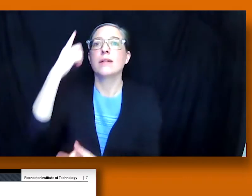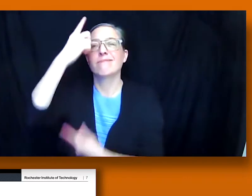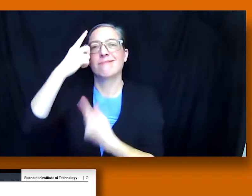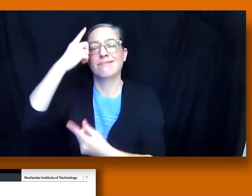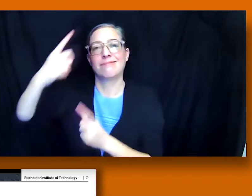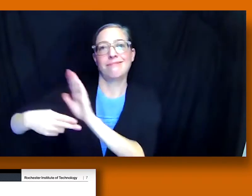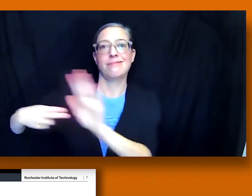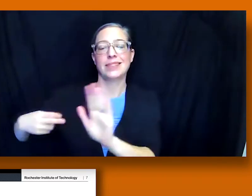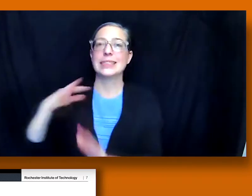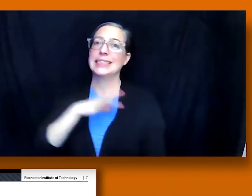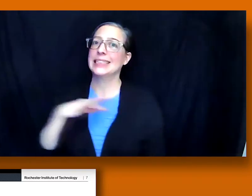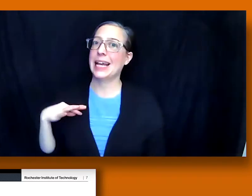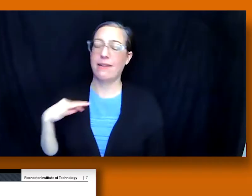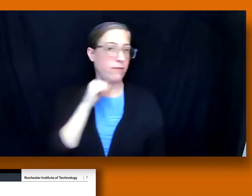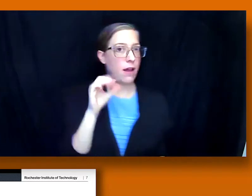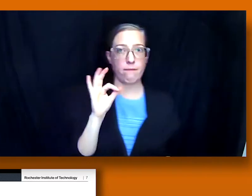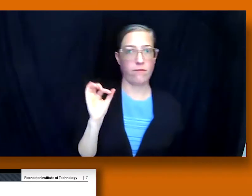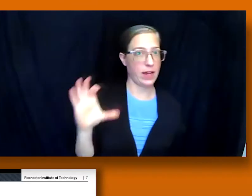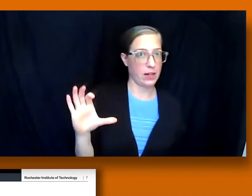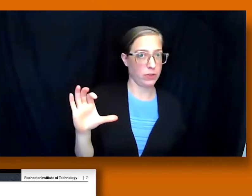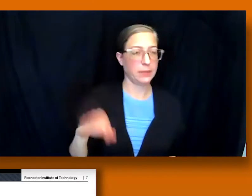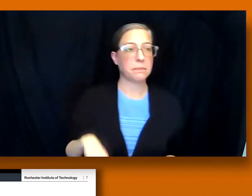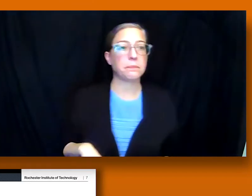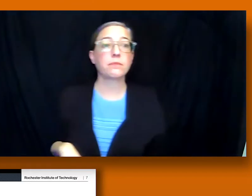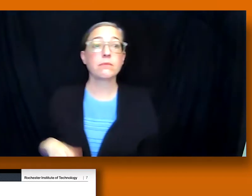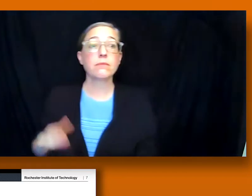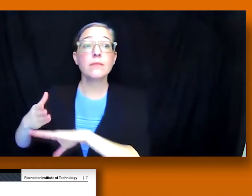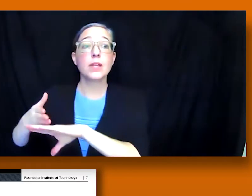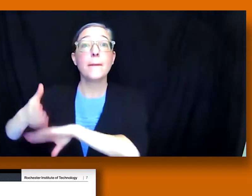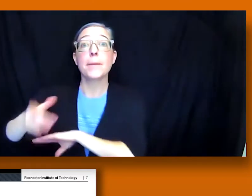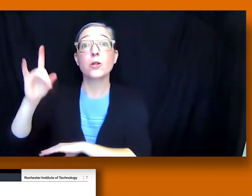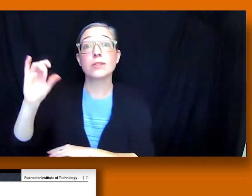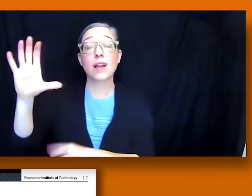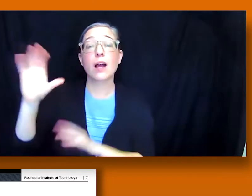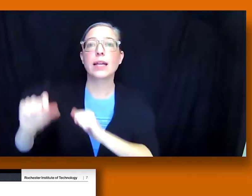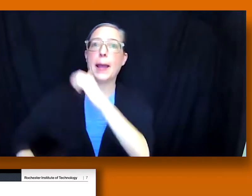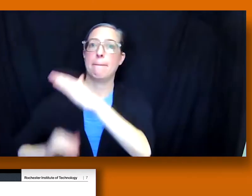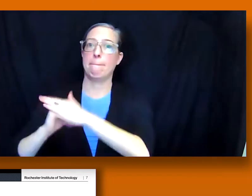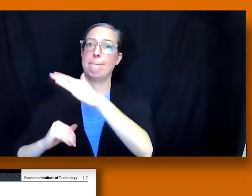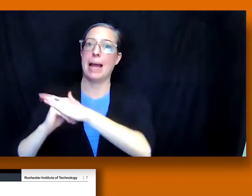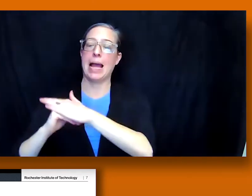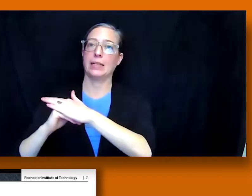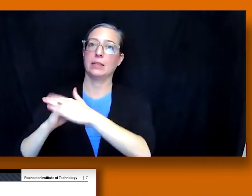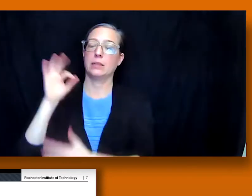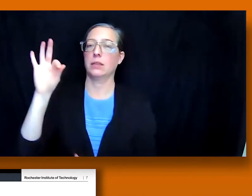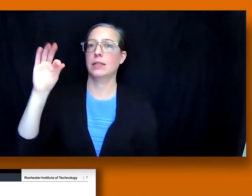Um, post-docs can charge a maximum 98% effort on sponsored projects,